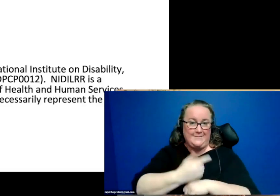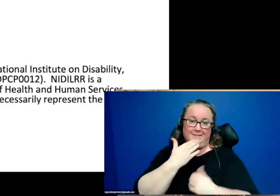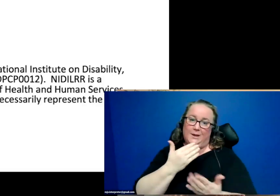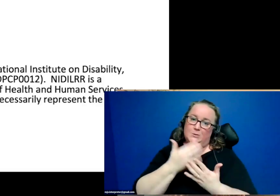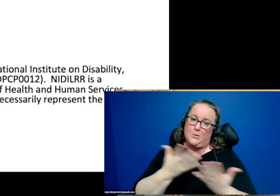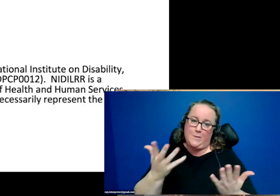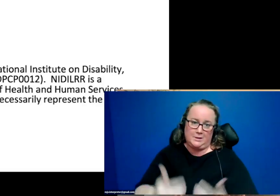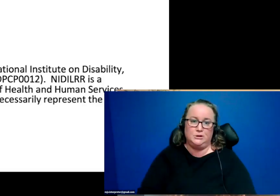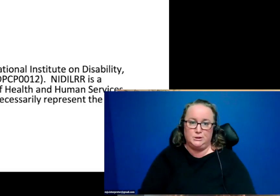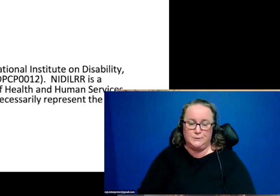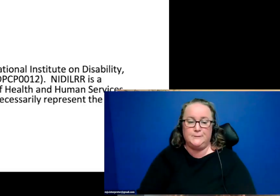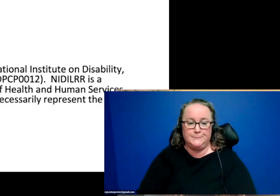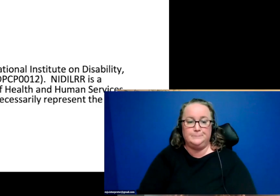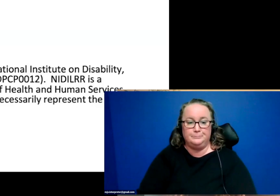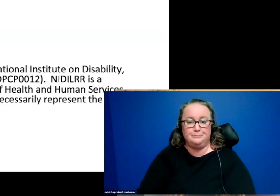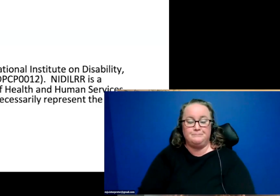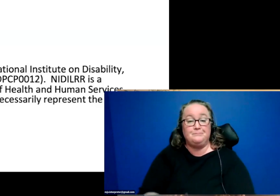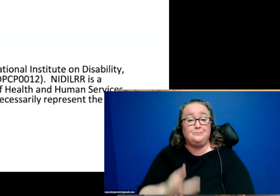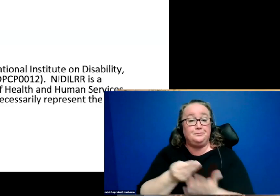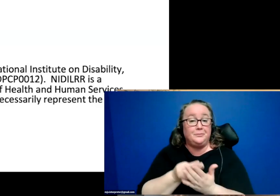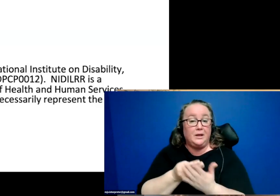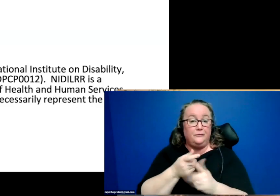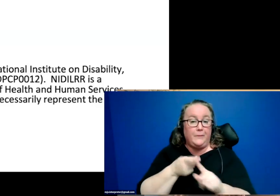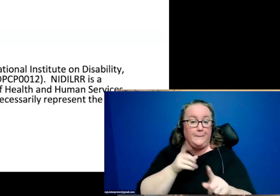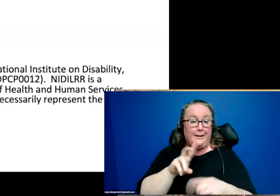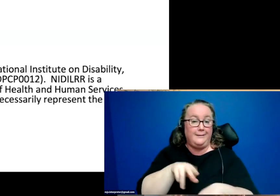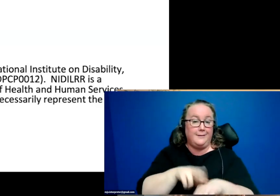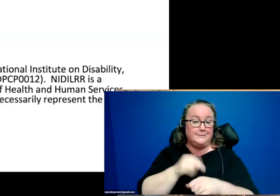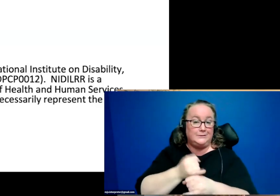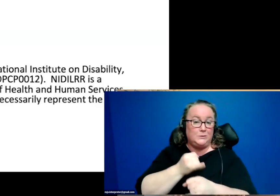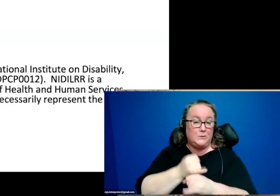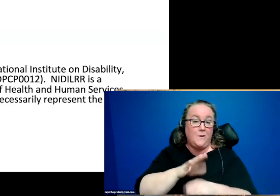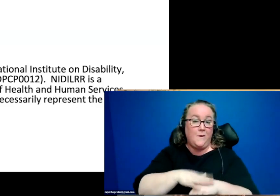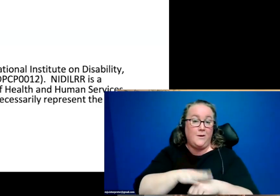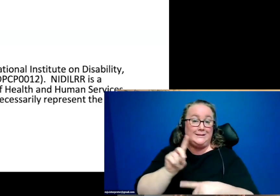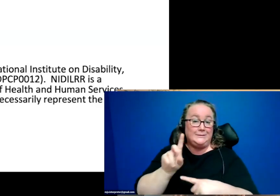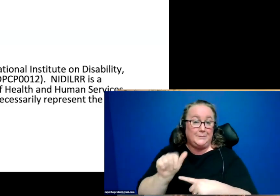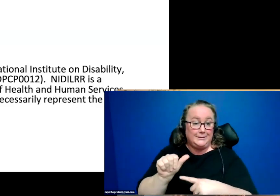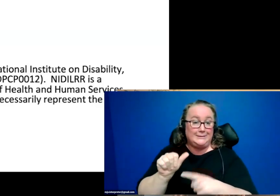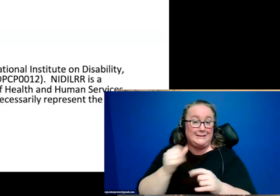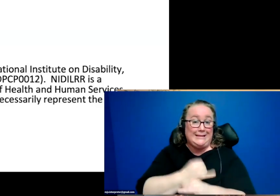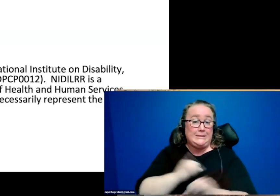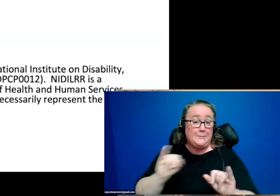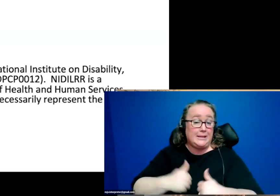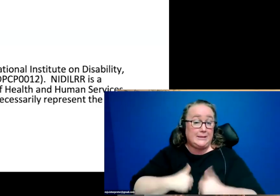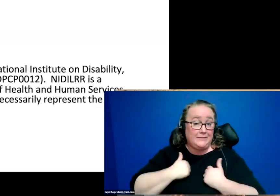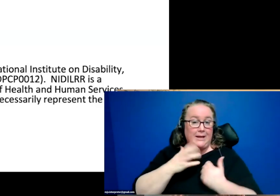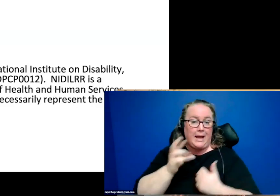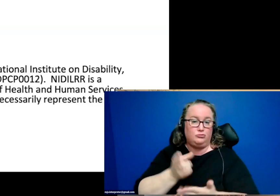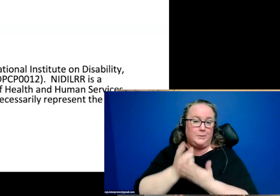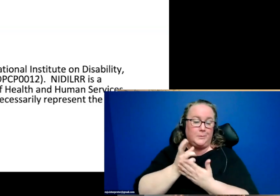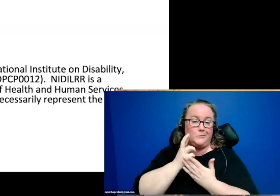This was funded by the National Institute on Disability, Independent Living and Rehabilitation Research,